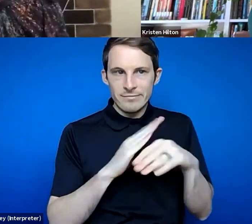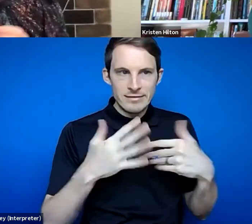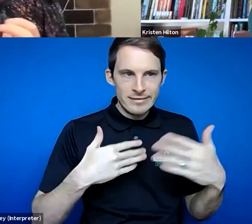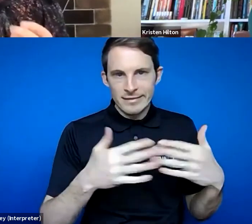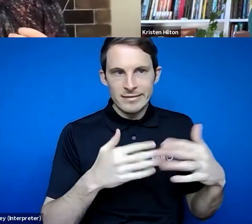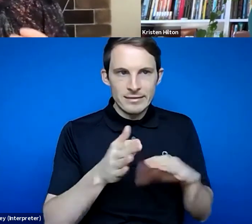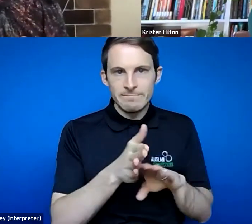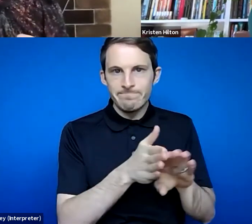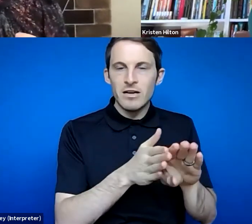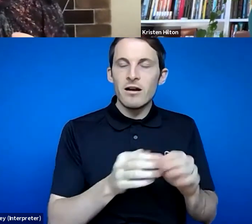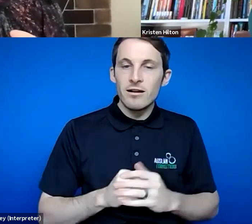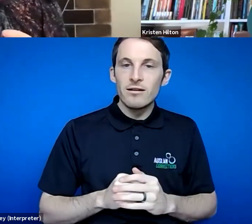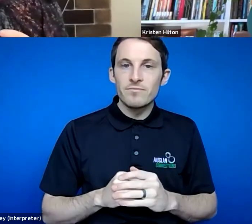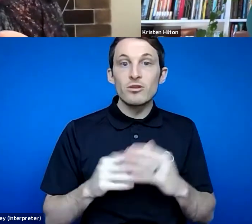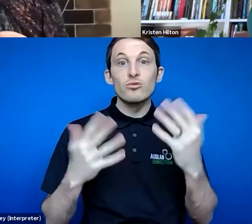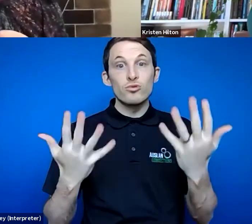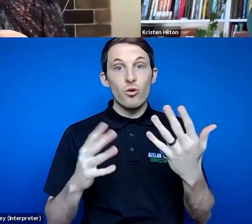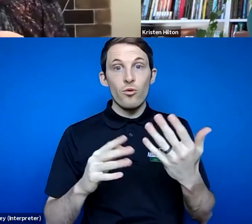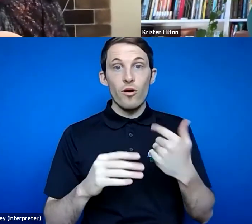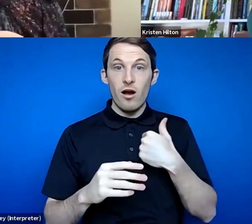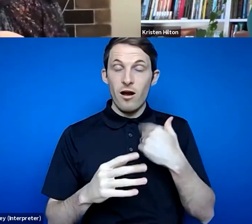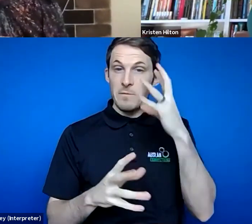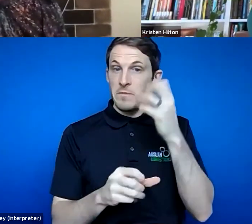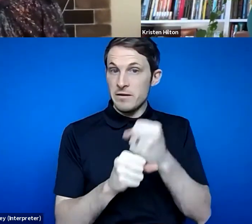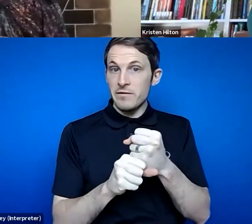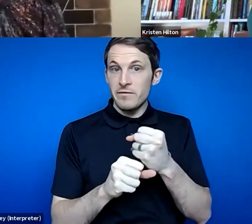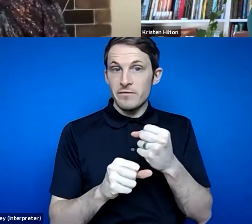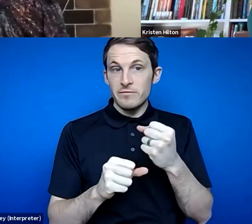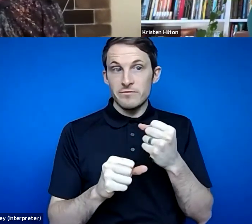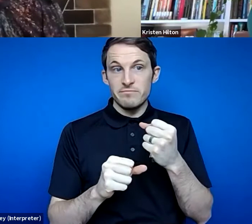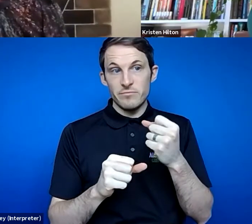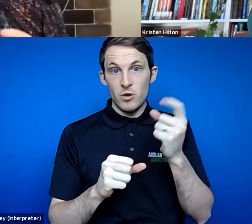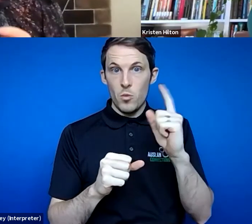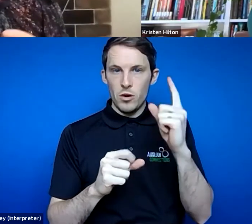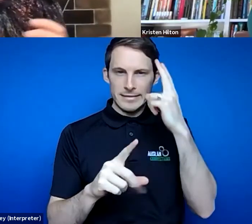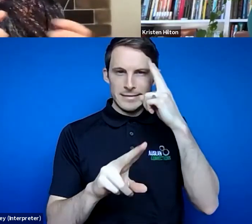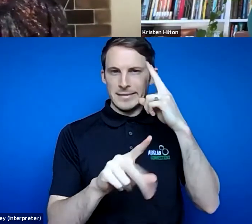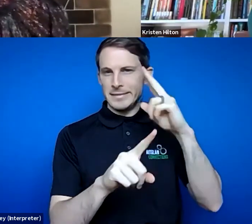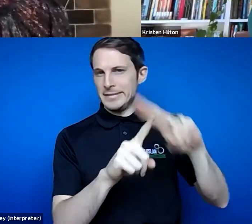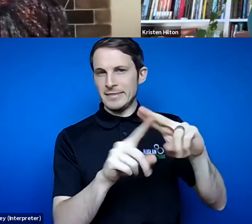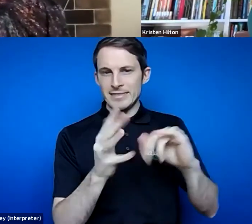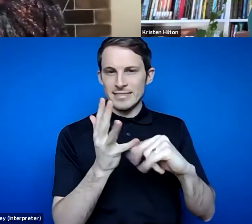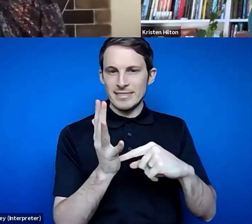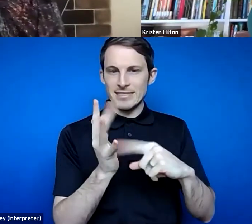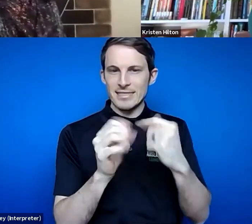So the levels of stigma that I think we need to focus on now are self-stigma and sort of